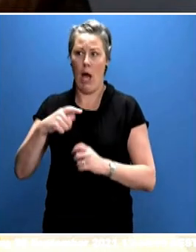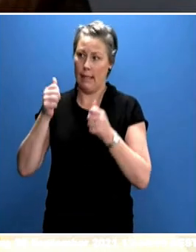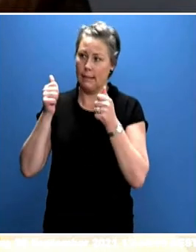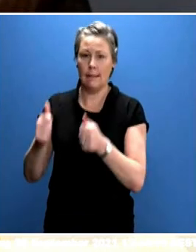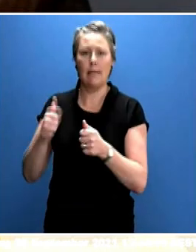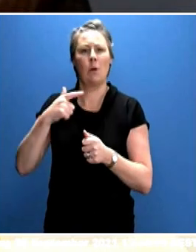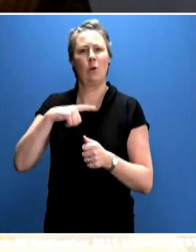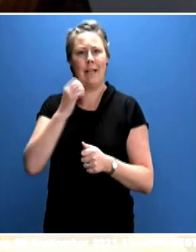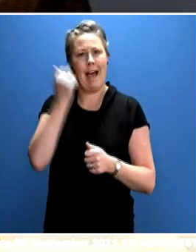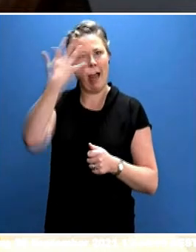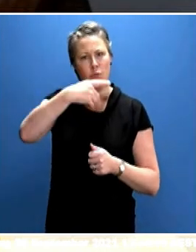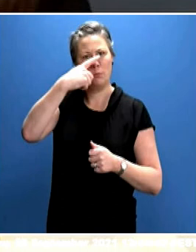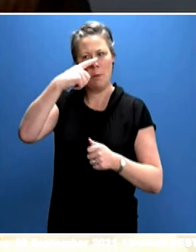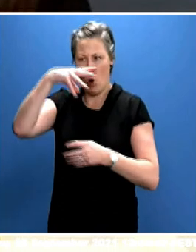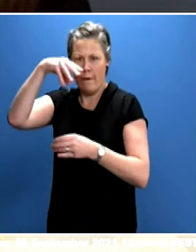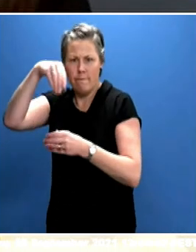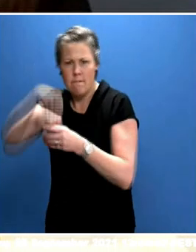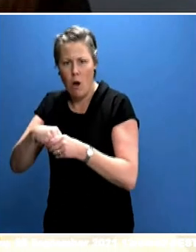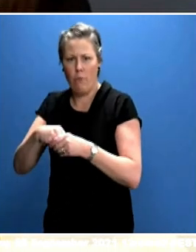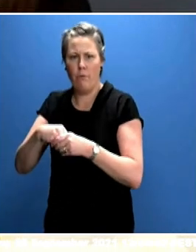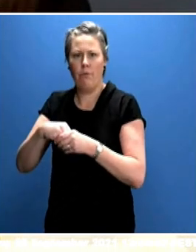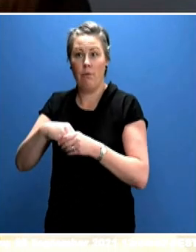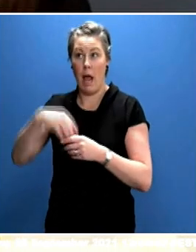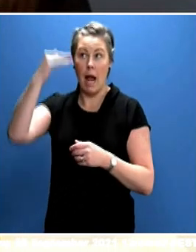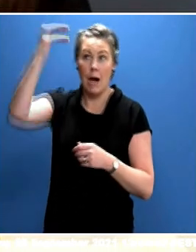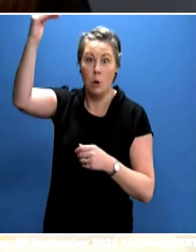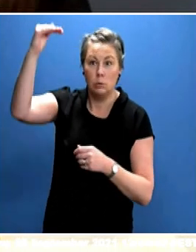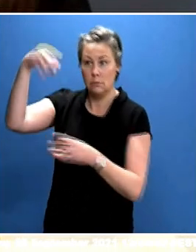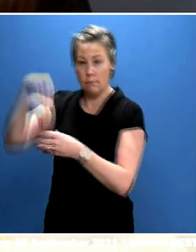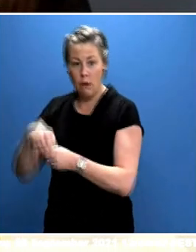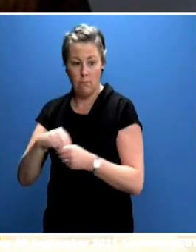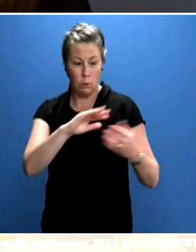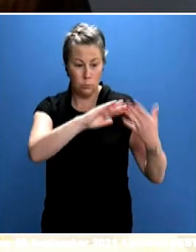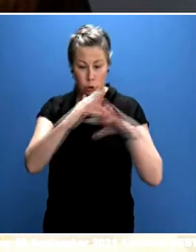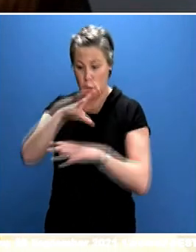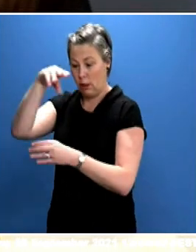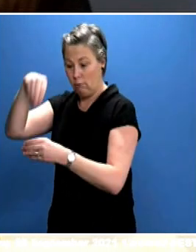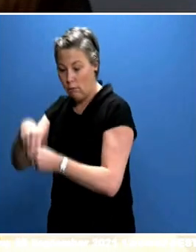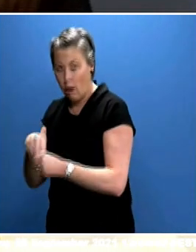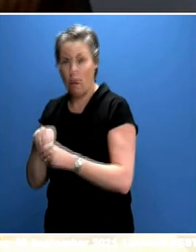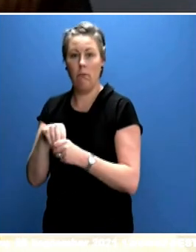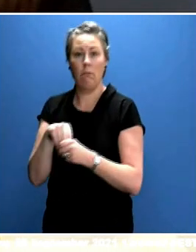talking here about community Elders, community members, and, in a criminal context, an Aboriginal accused.